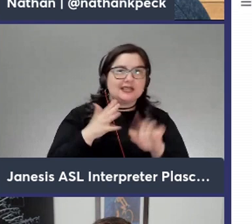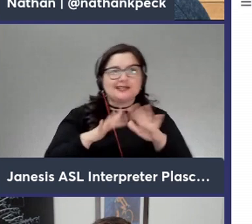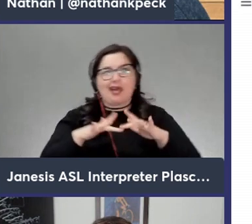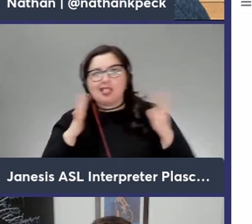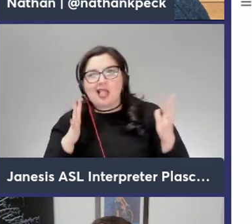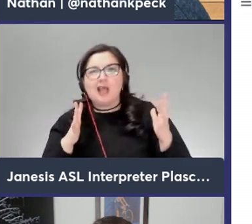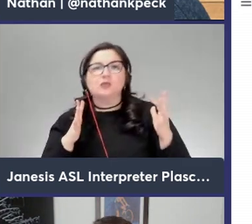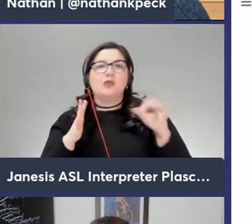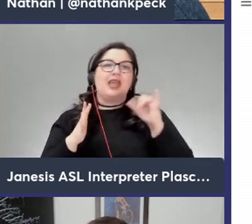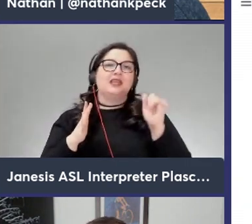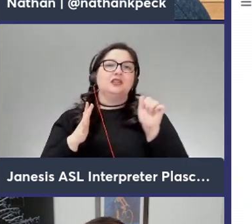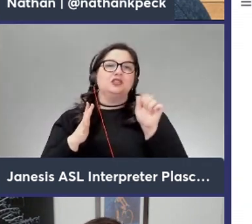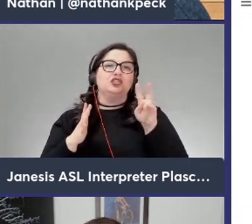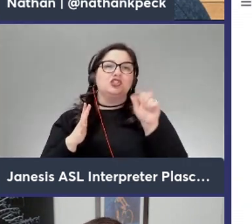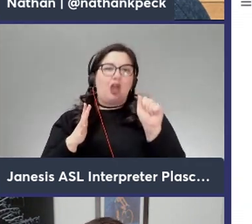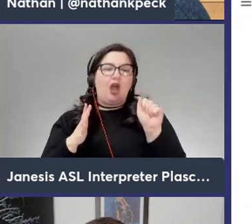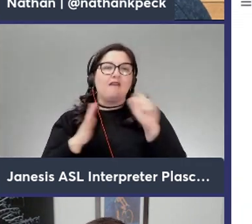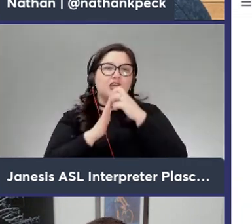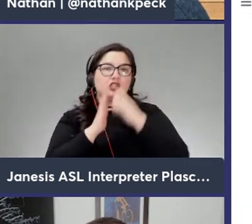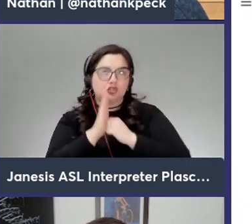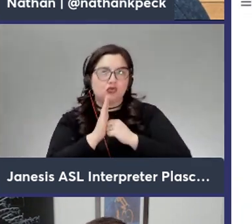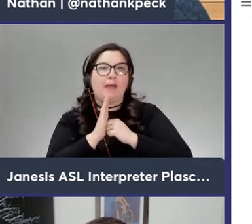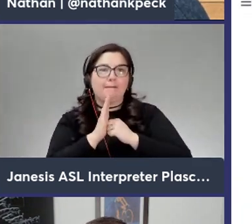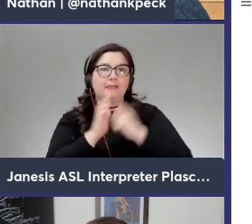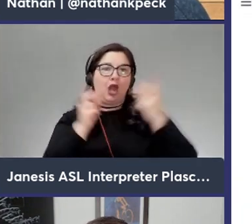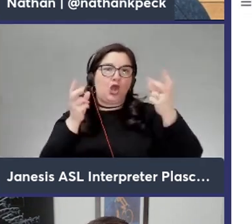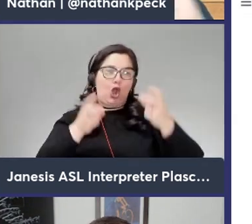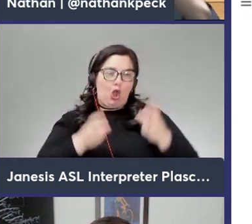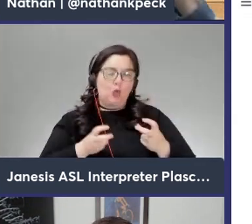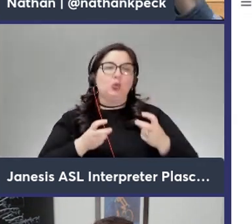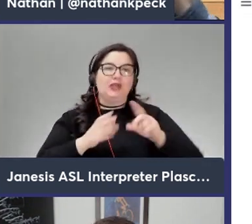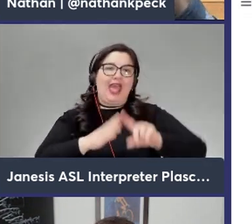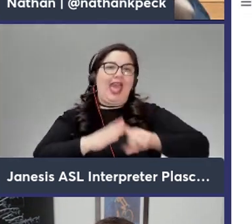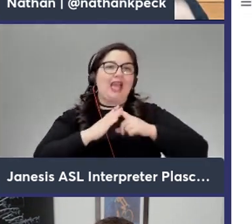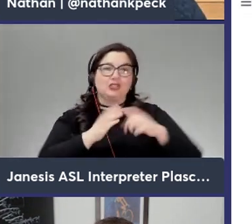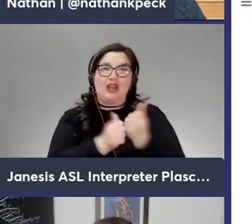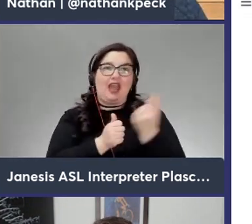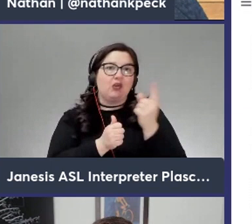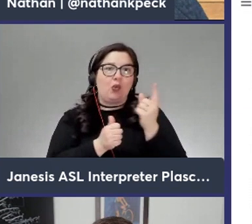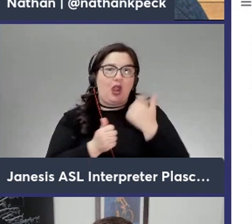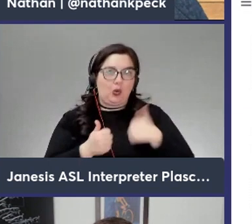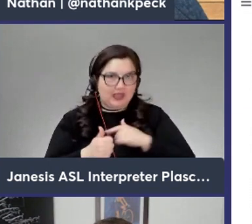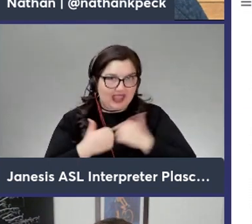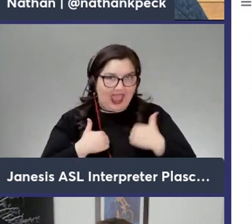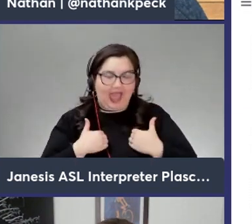that executes in every Edge location that we have. So it's a great tool for